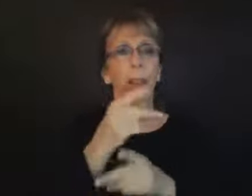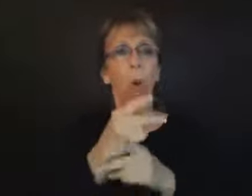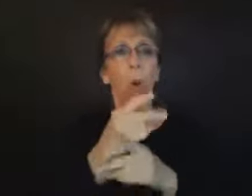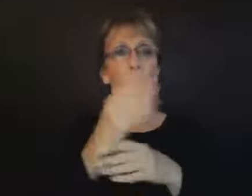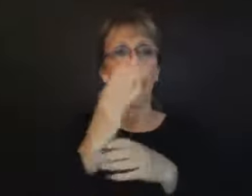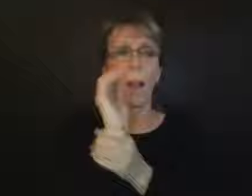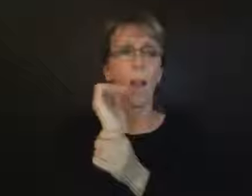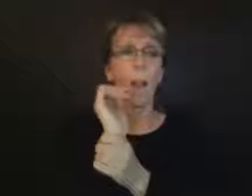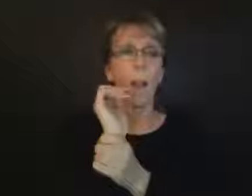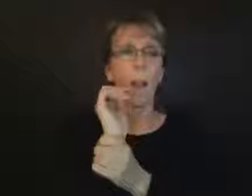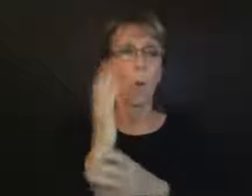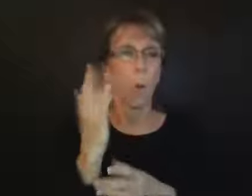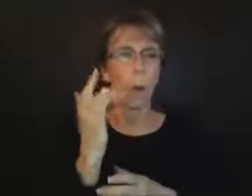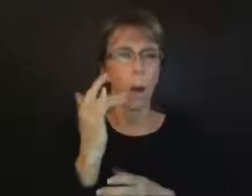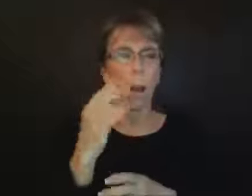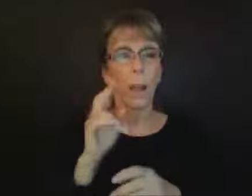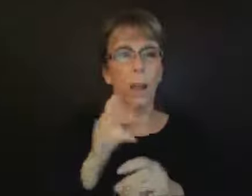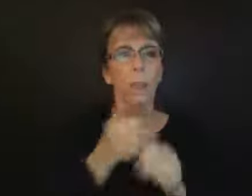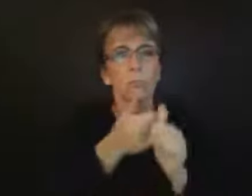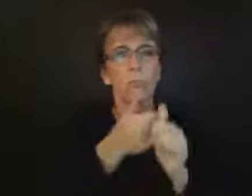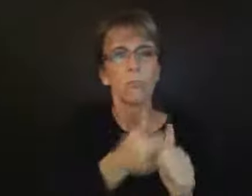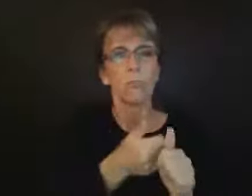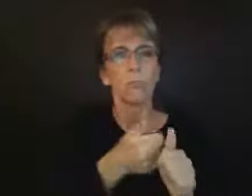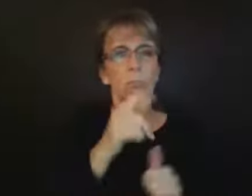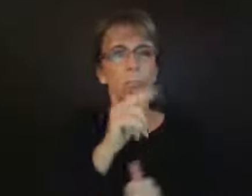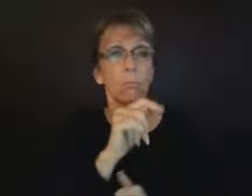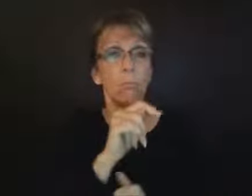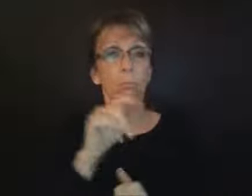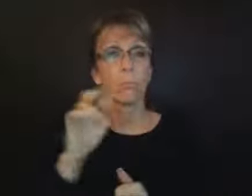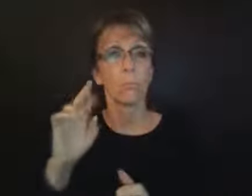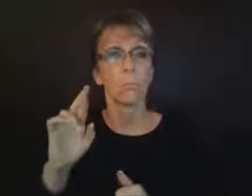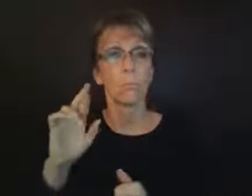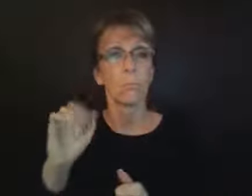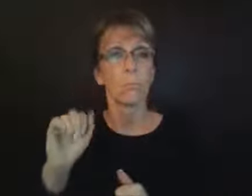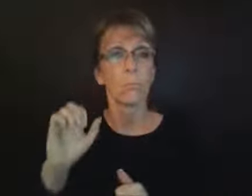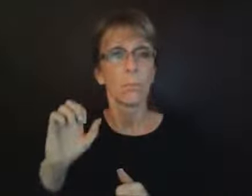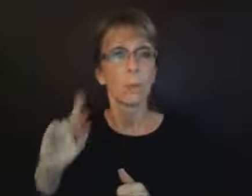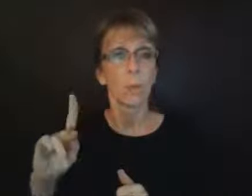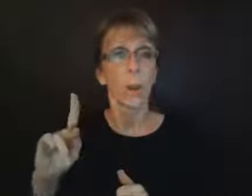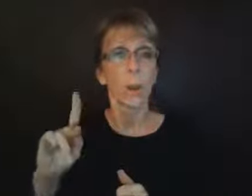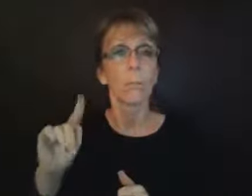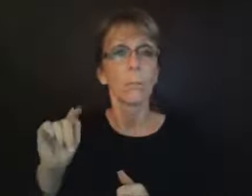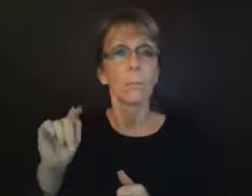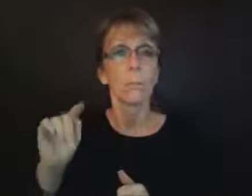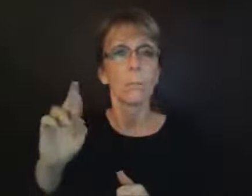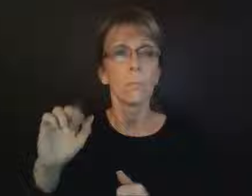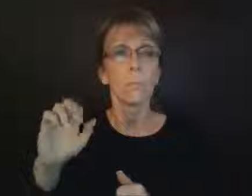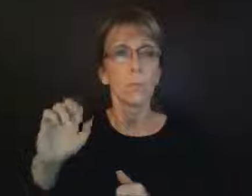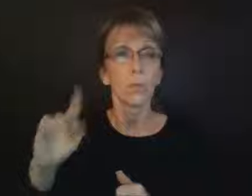He held my hand there in order to follow, or "track,"